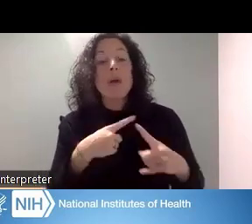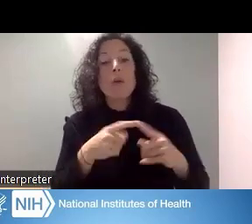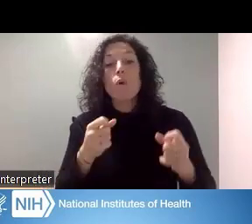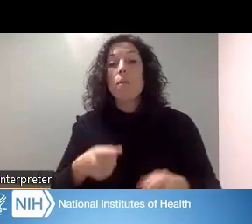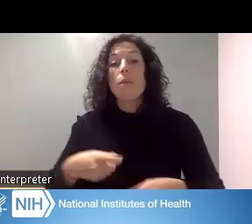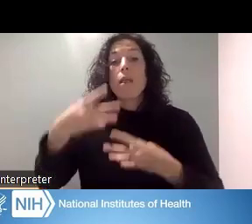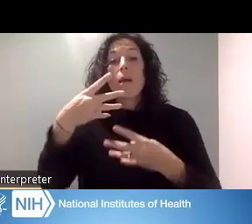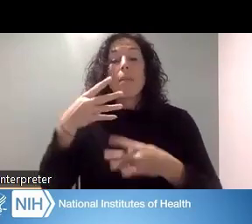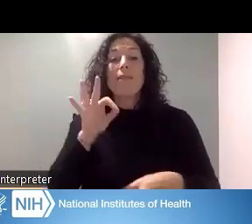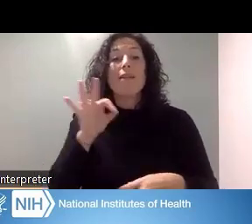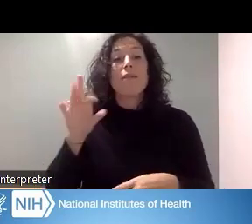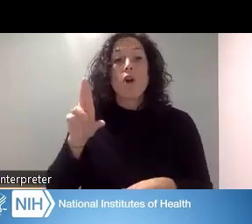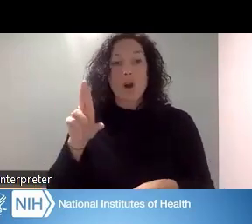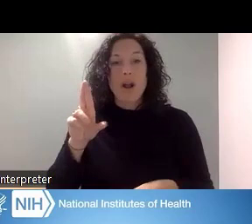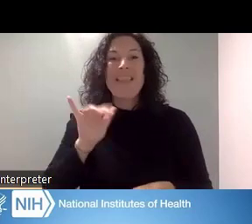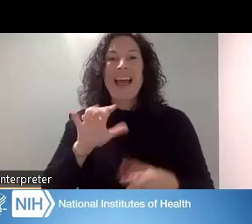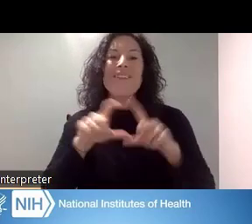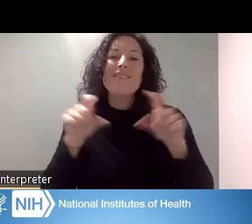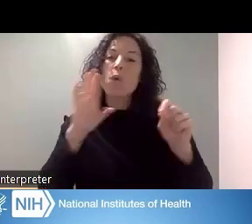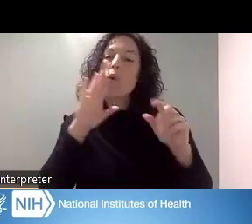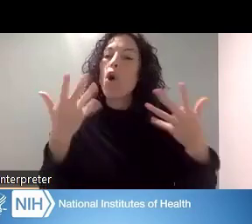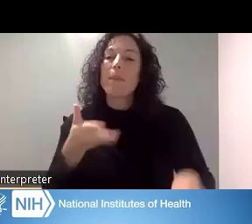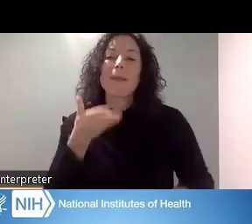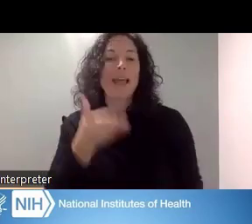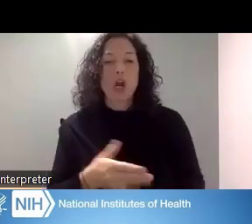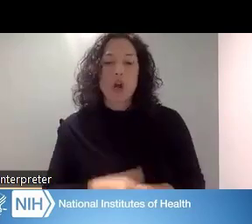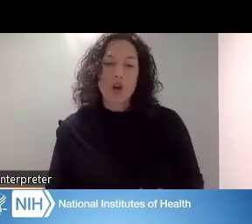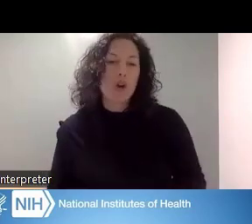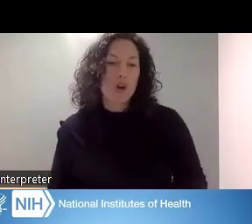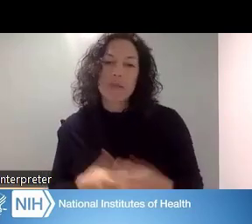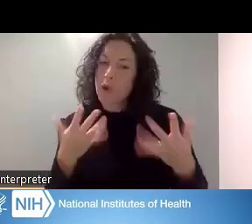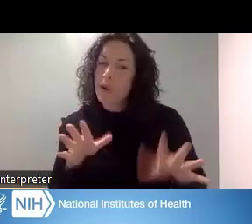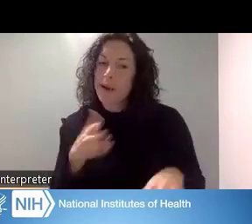that field will already be prepopulated. It'll be prepopulated with what you drew,